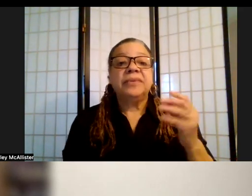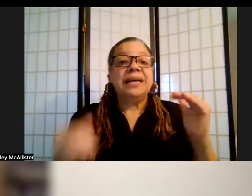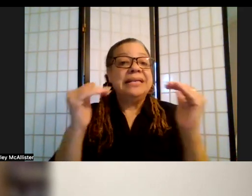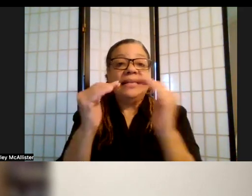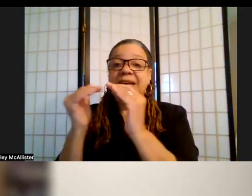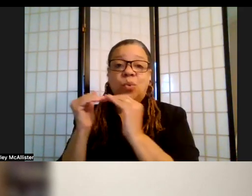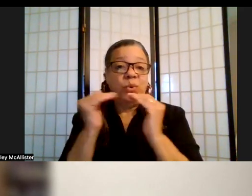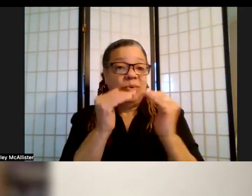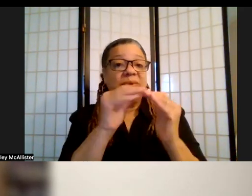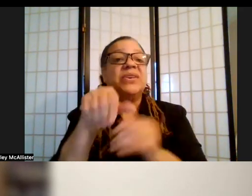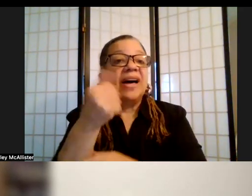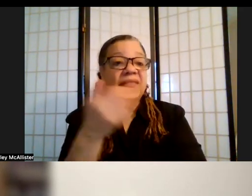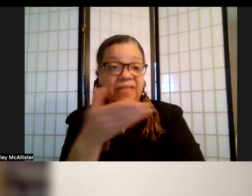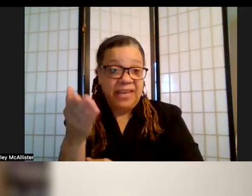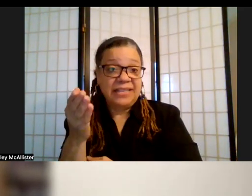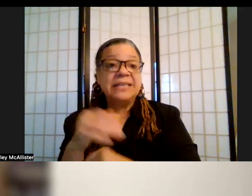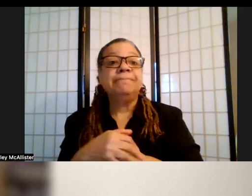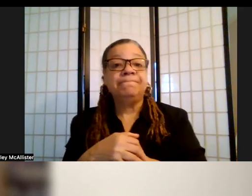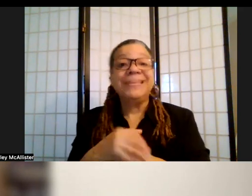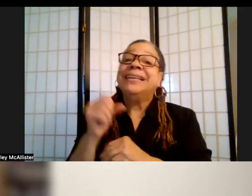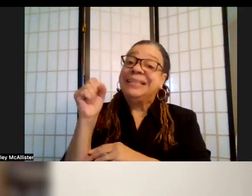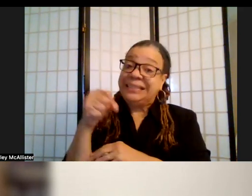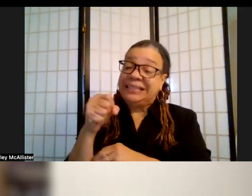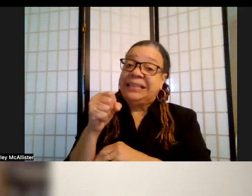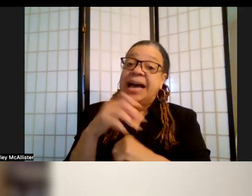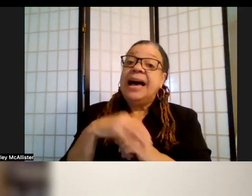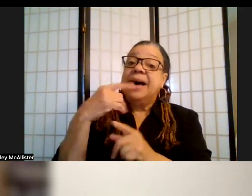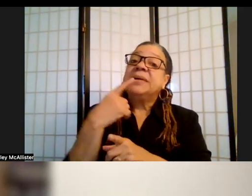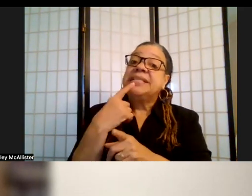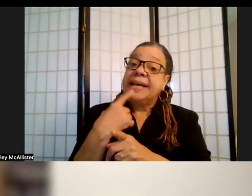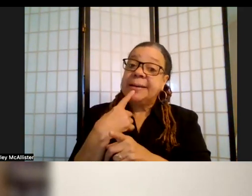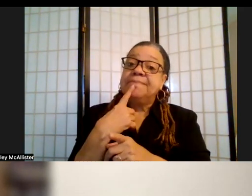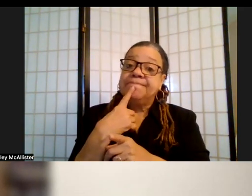Would you agree with that? Well I would say that it-- it's contextual.